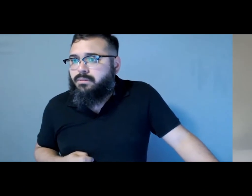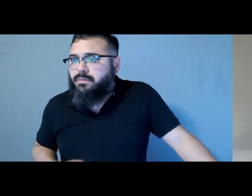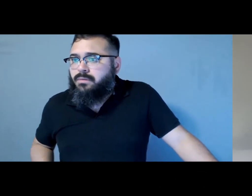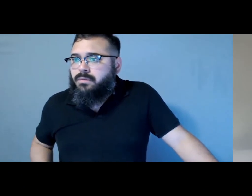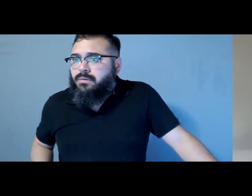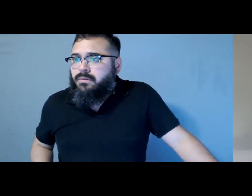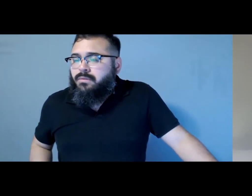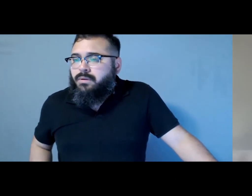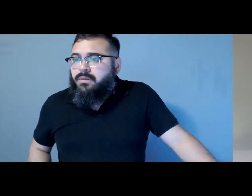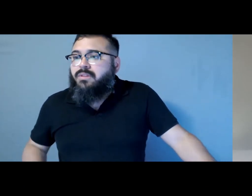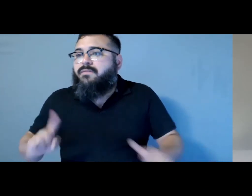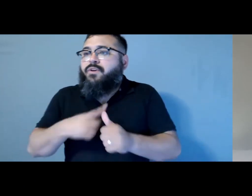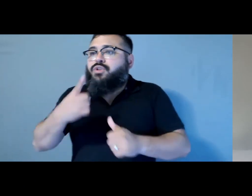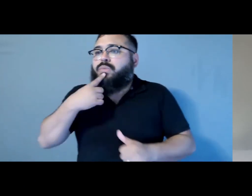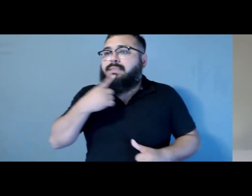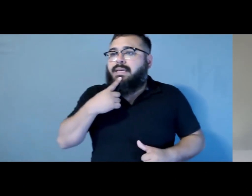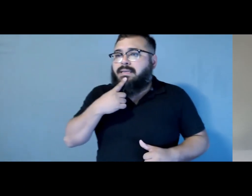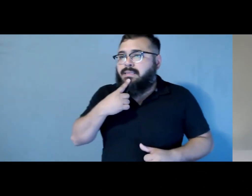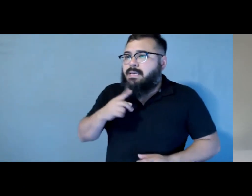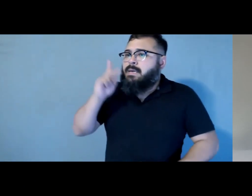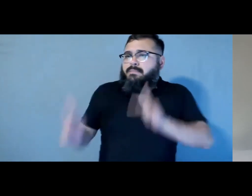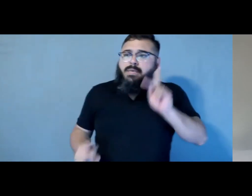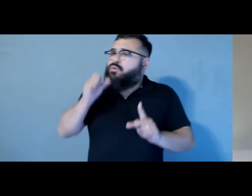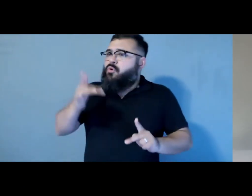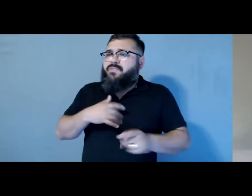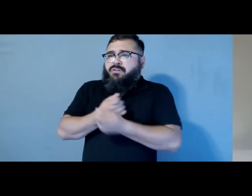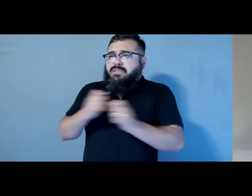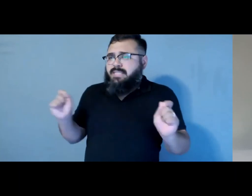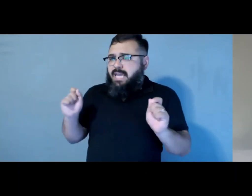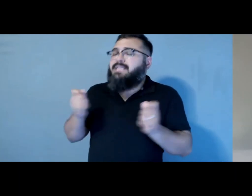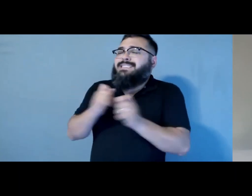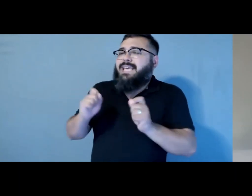Okay, so the first one says that people don't feel safe disclosing mental health disorder to their employers,